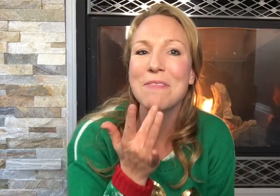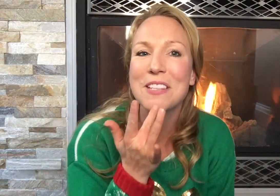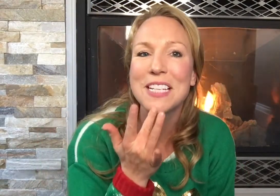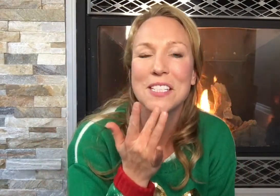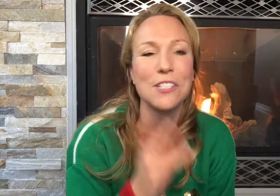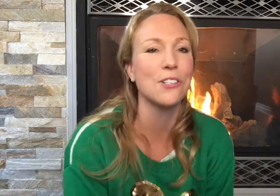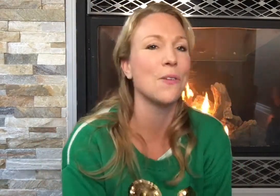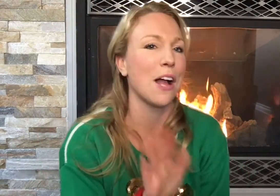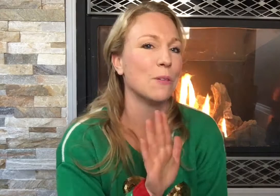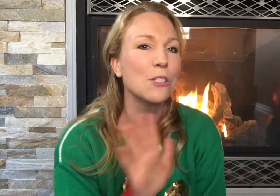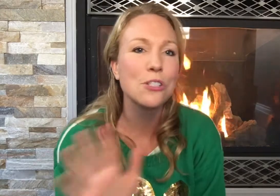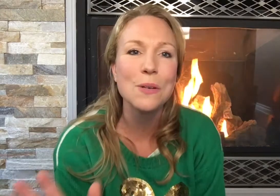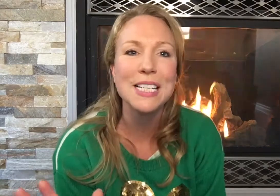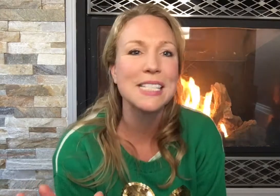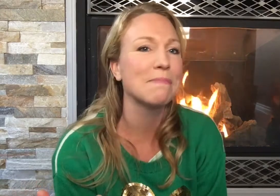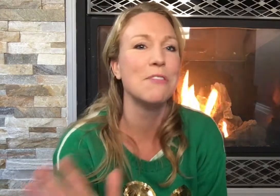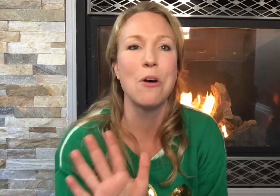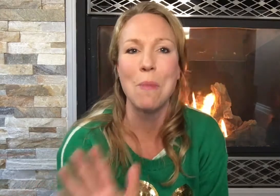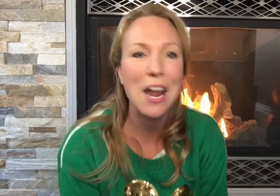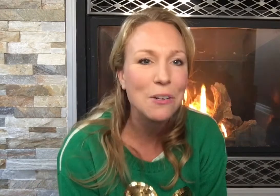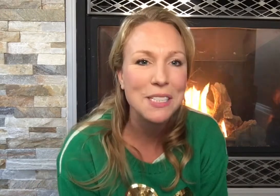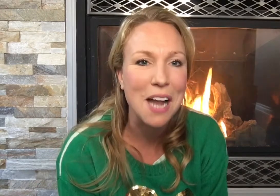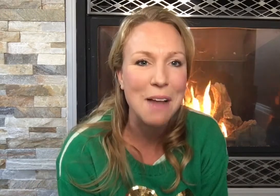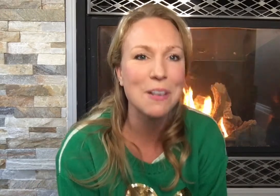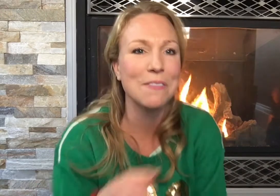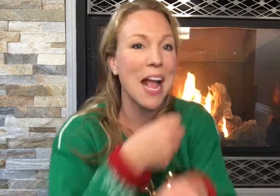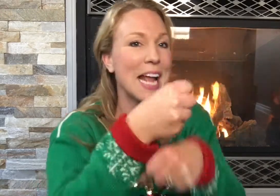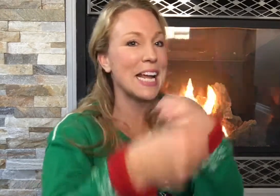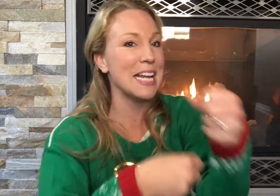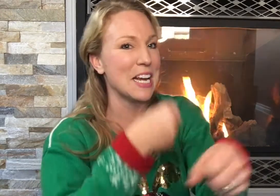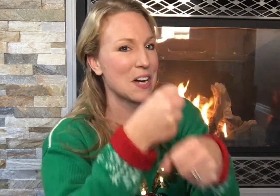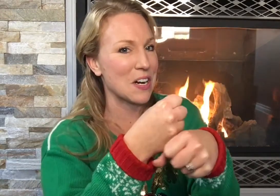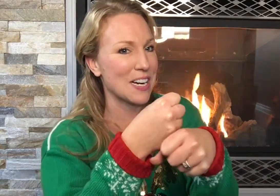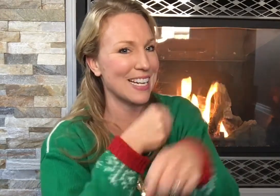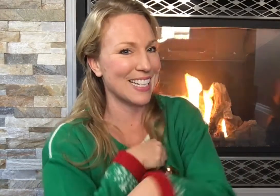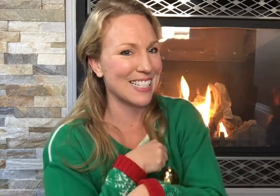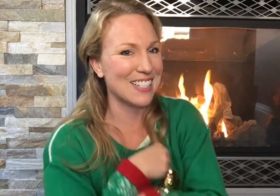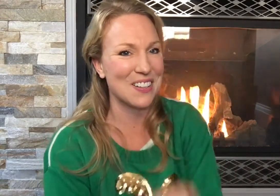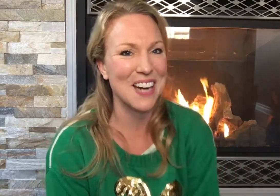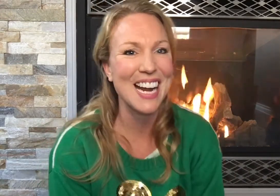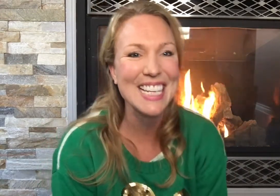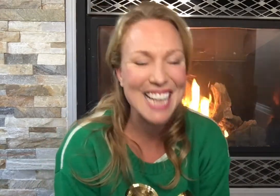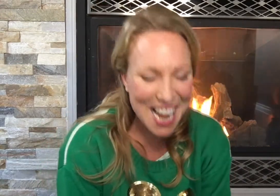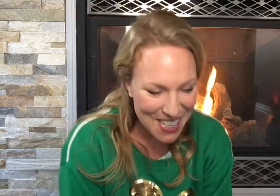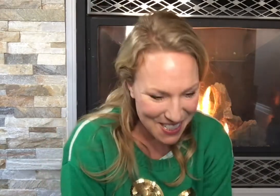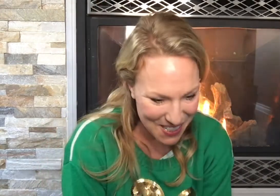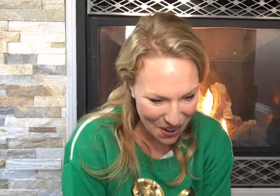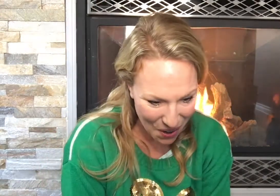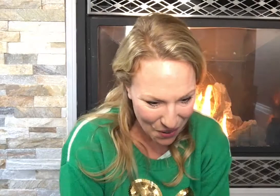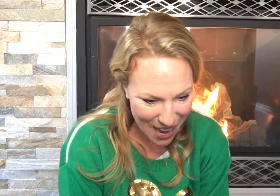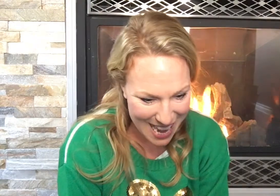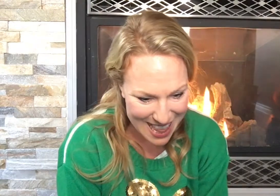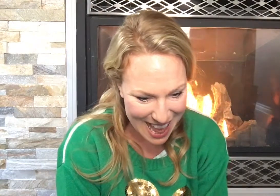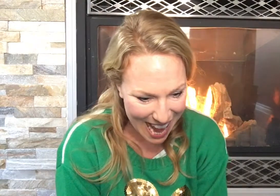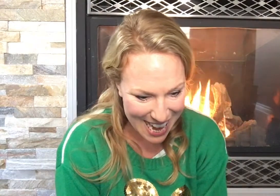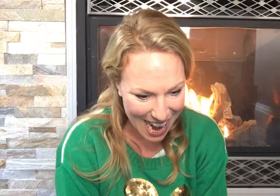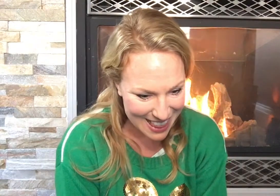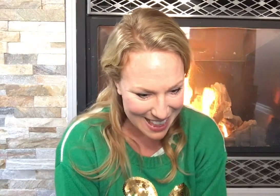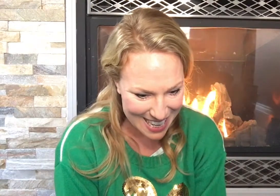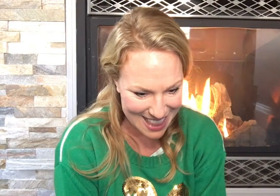things to do. I will do it no matter what time of YEAR it is. Alright so, and then I think that